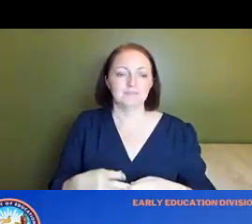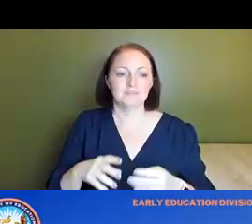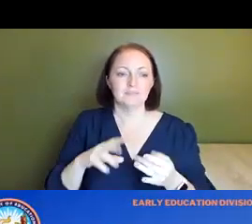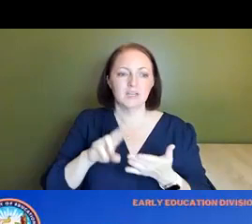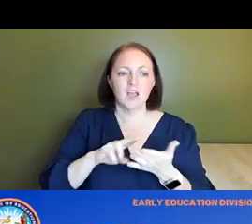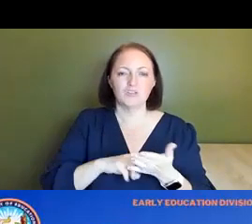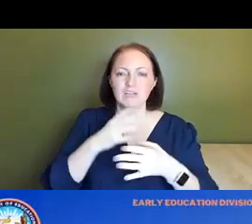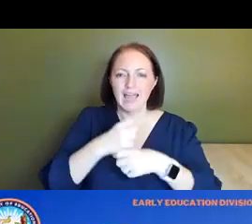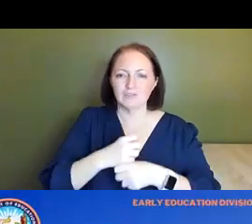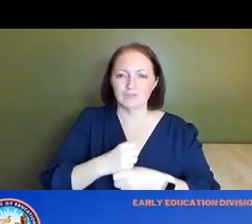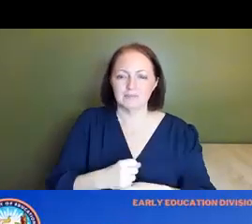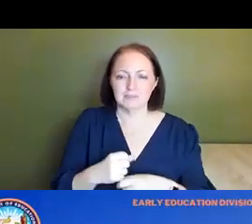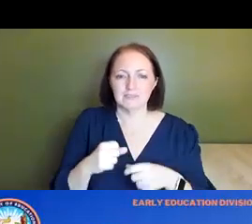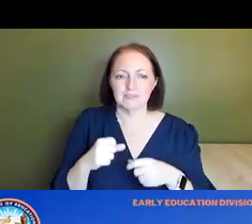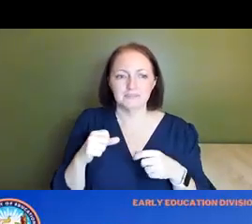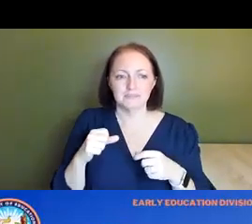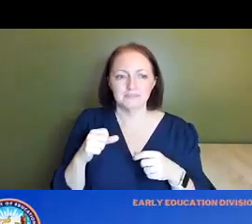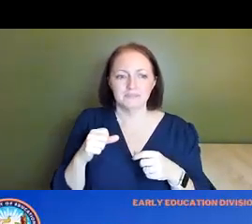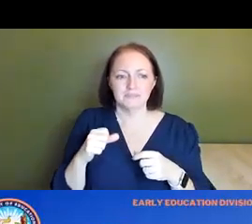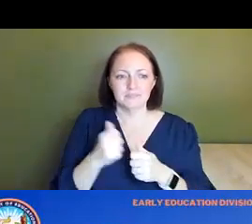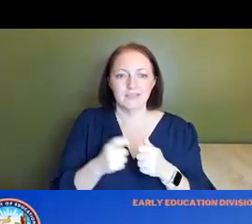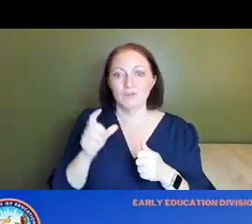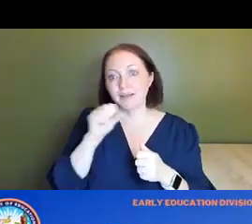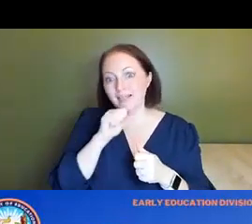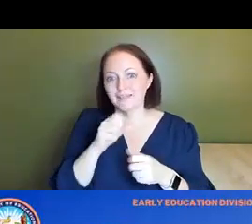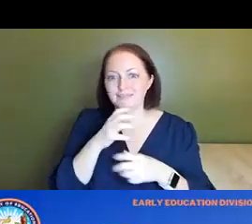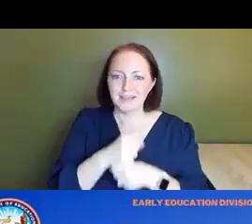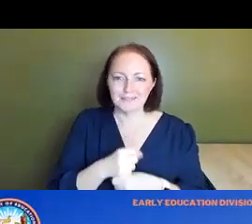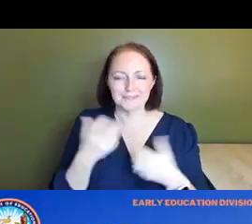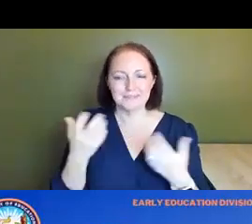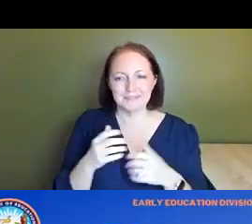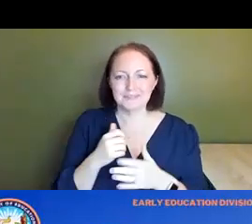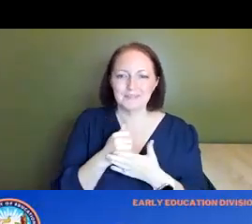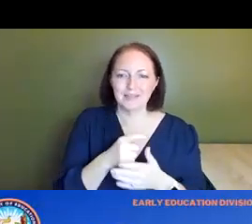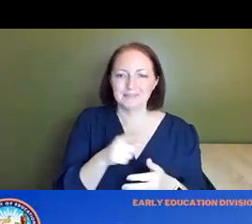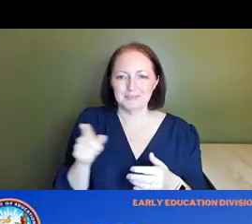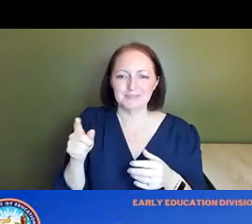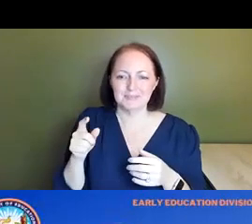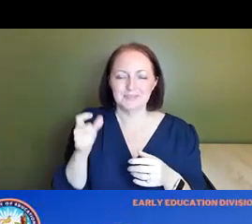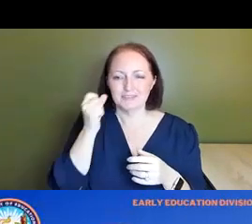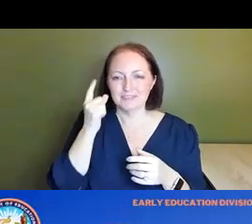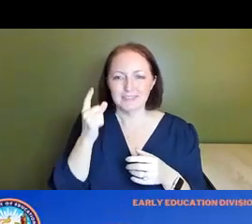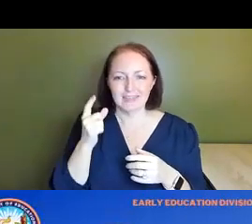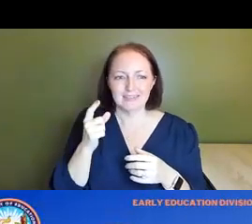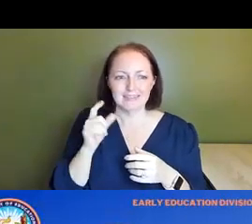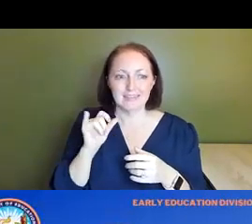for them since everyone loves acronyms to help you understand if someone uses an acronym